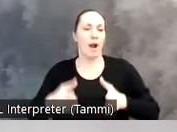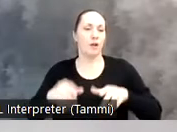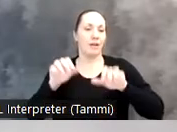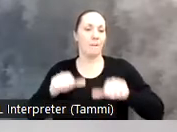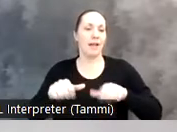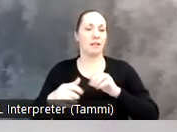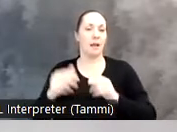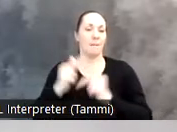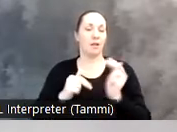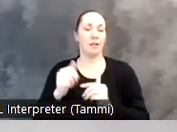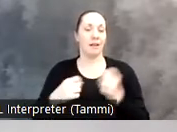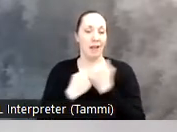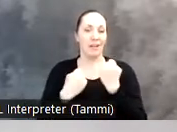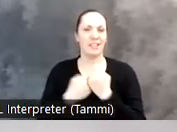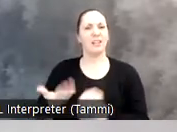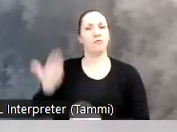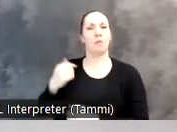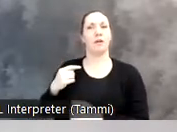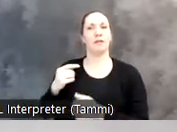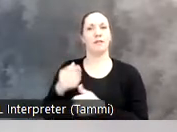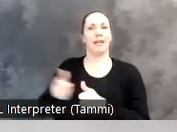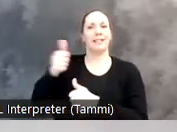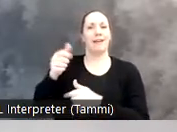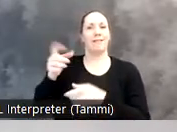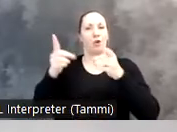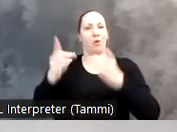and Dr. Loutfy is the G3ict director of capacity building and